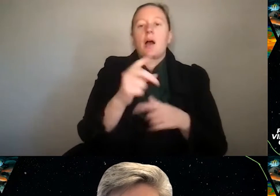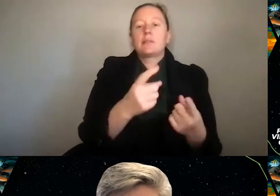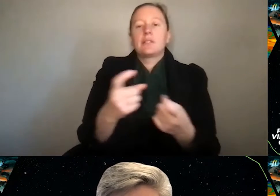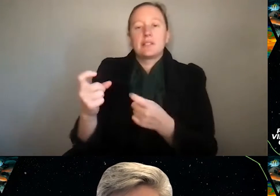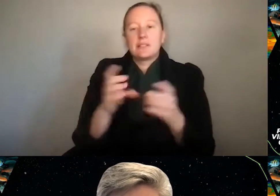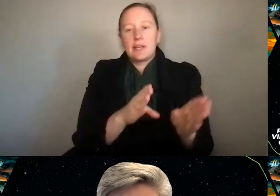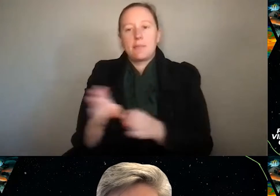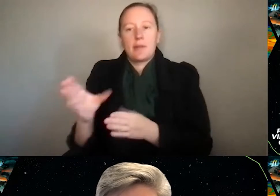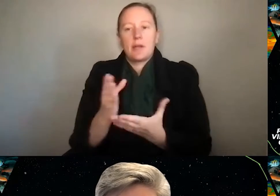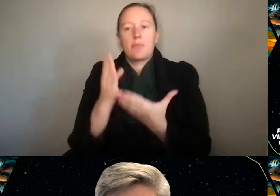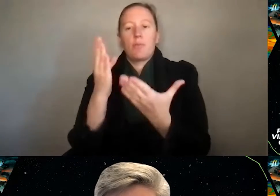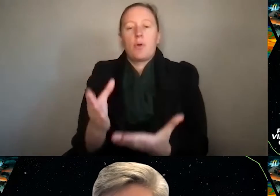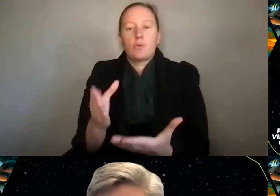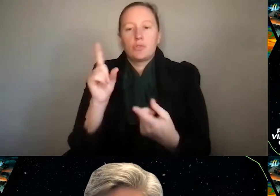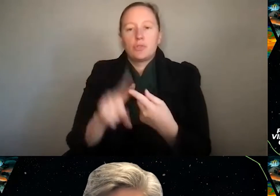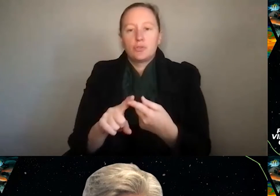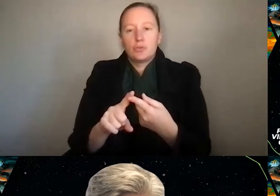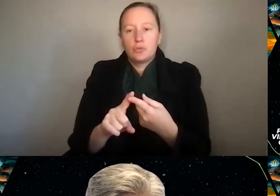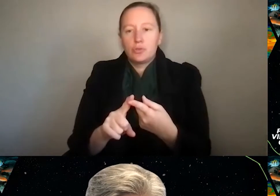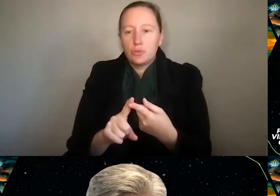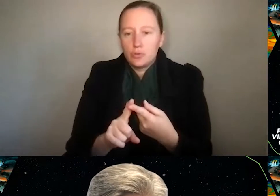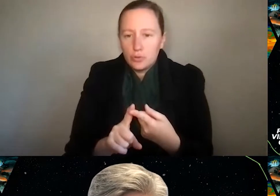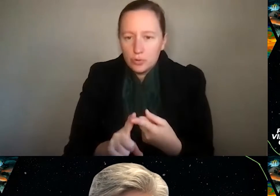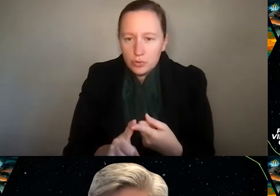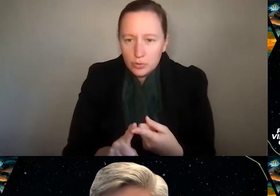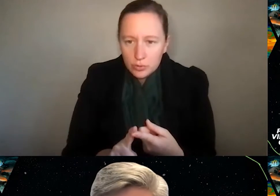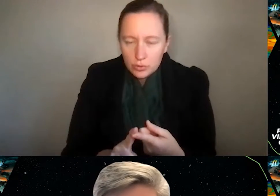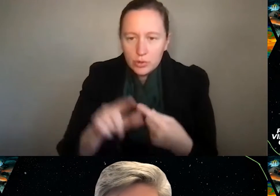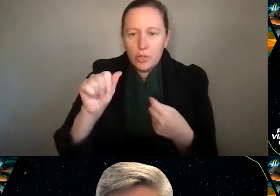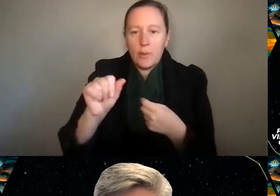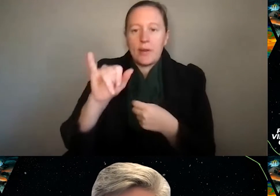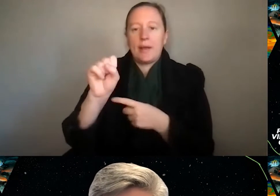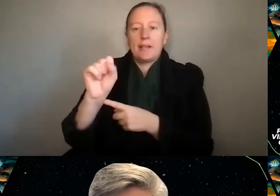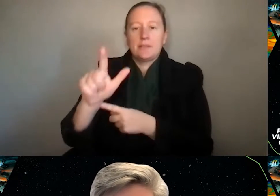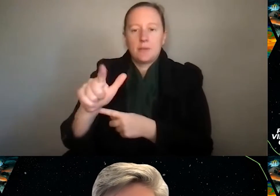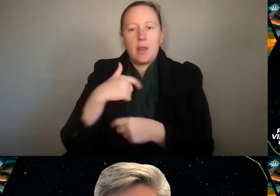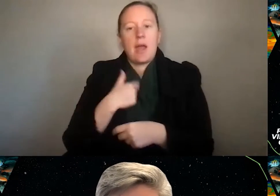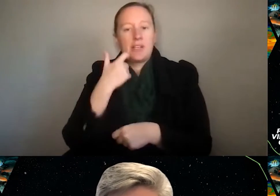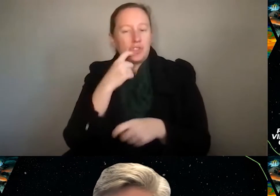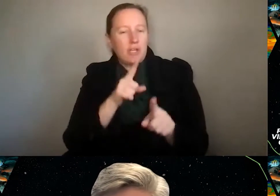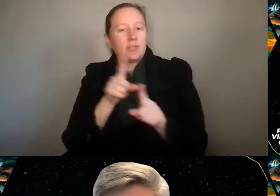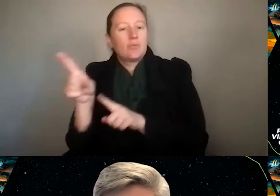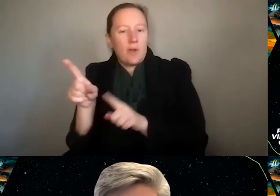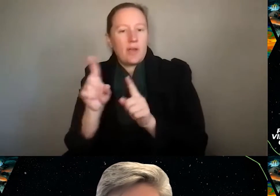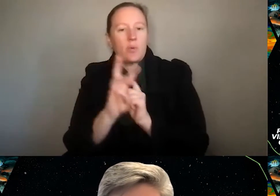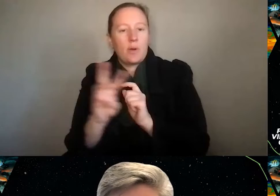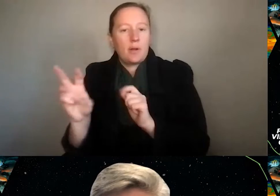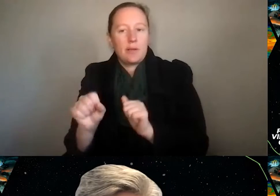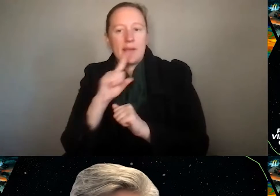to ISLE and I actually went out and took a look so I can answer this one,